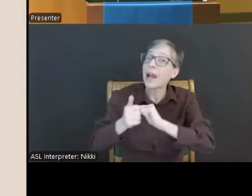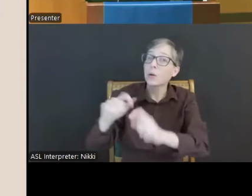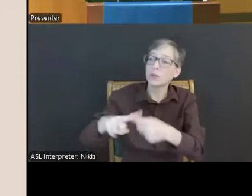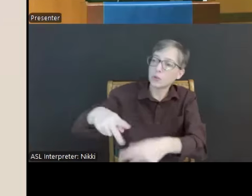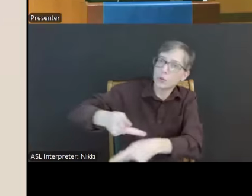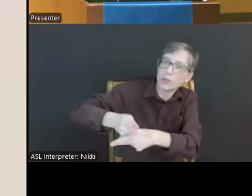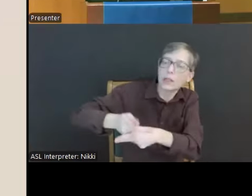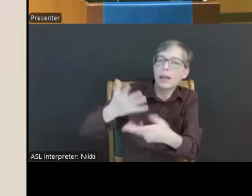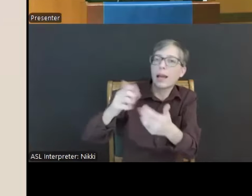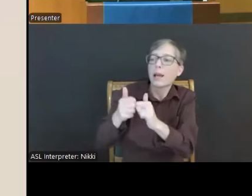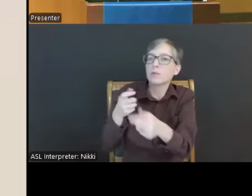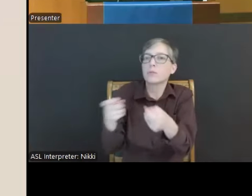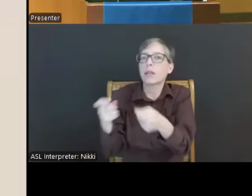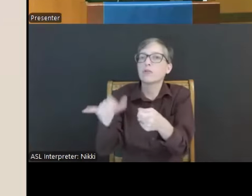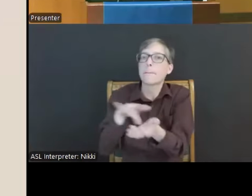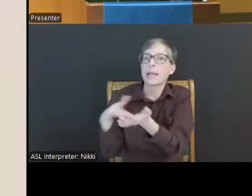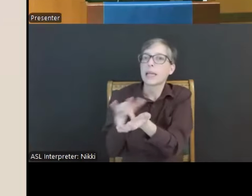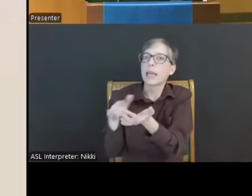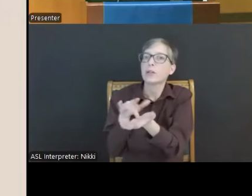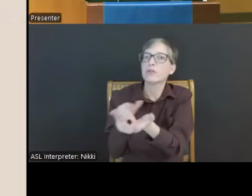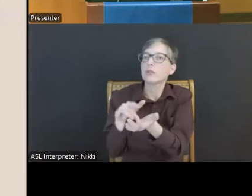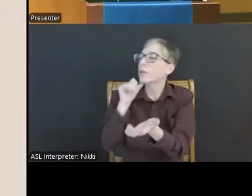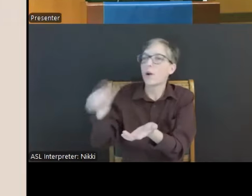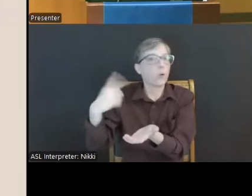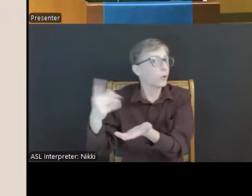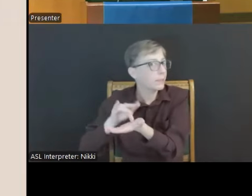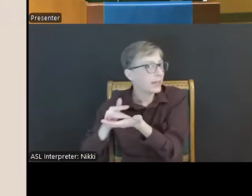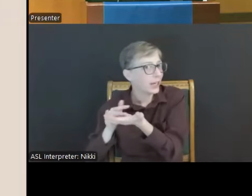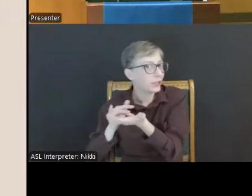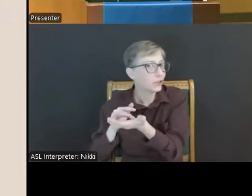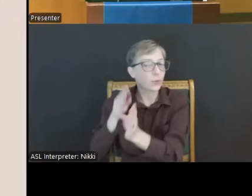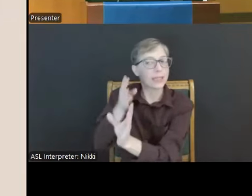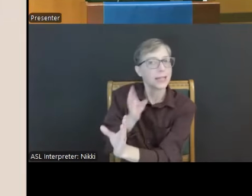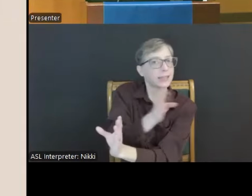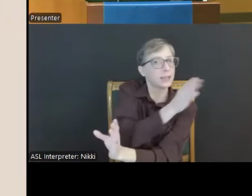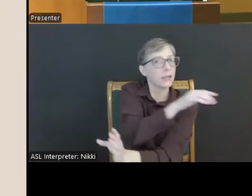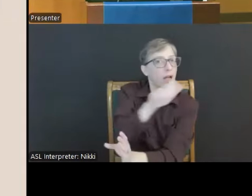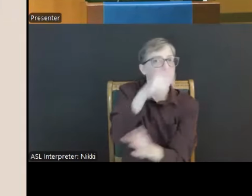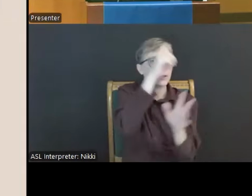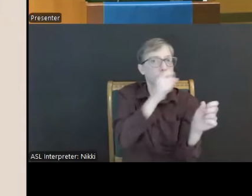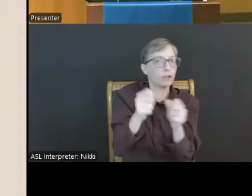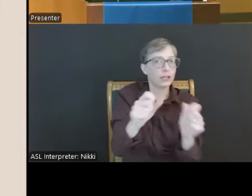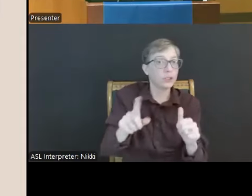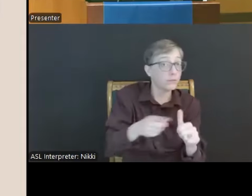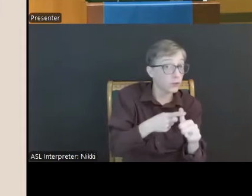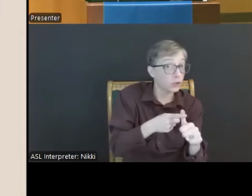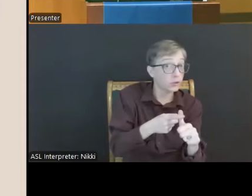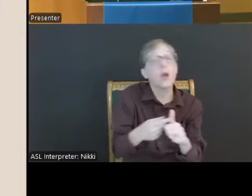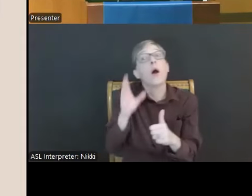medications we use strategies we use different things before it lead to medication and we're going to talk to you about the benefits of medication and let you and your family make